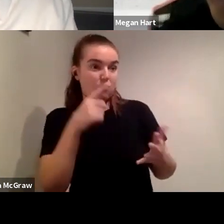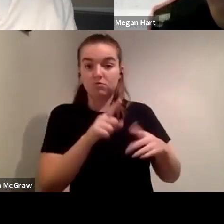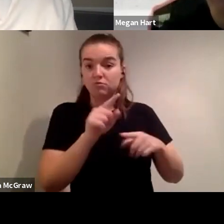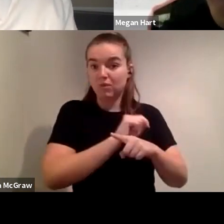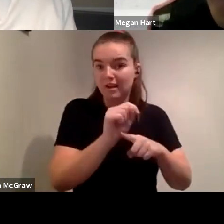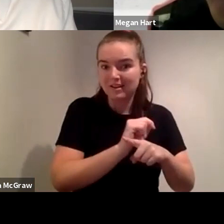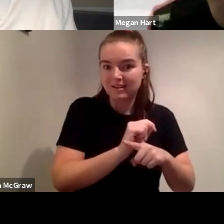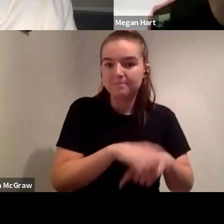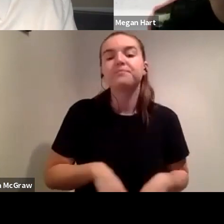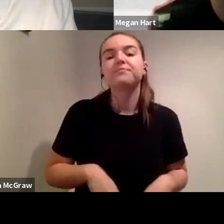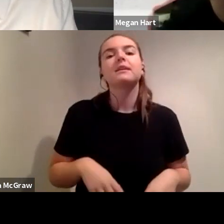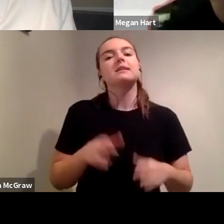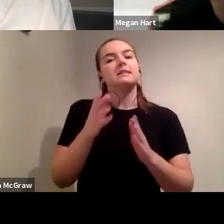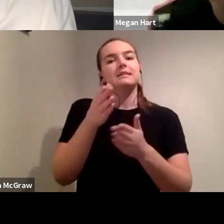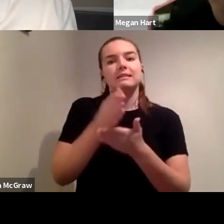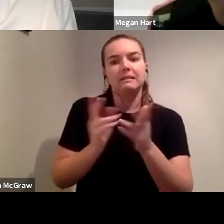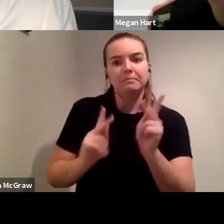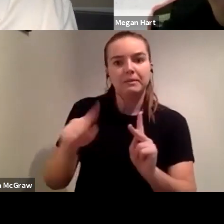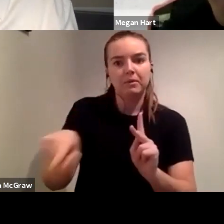The earlier we know we can set that person up for success.